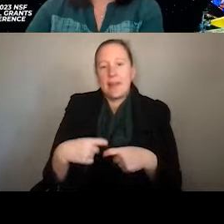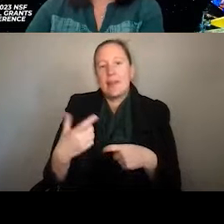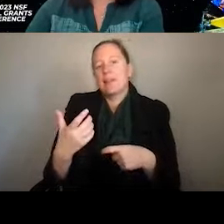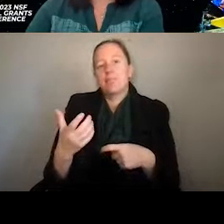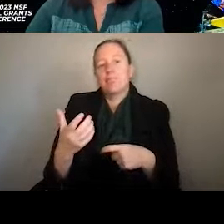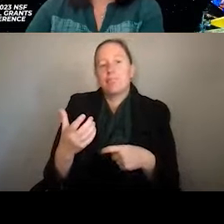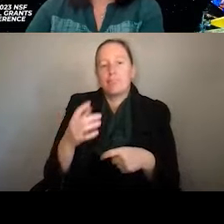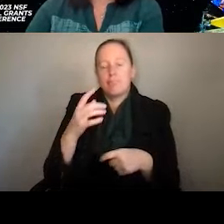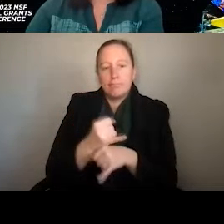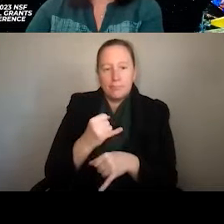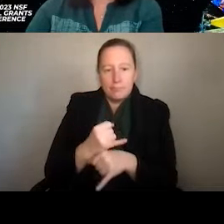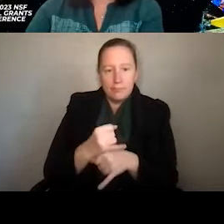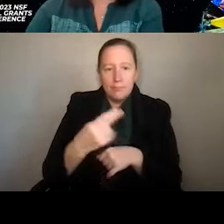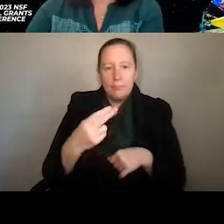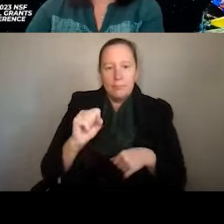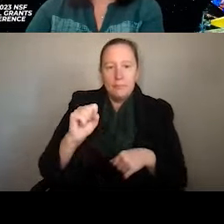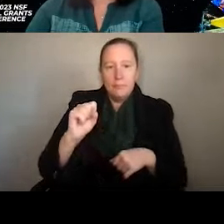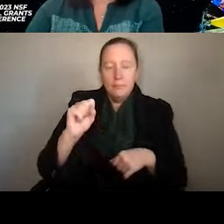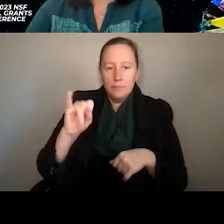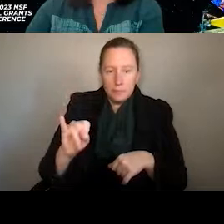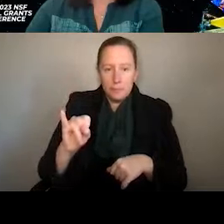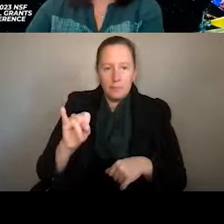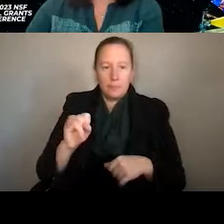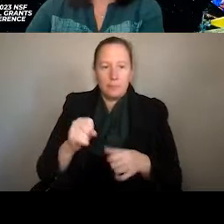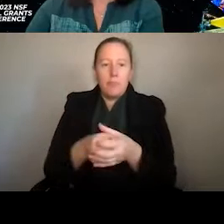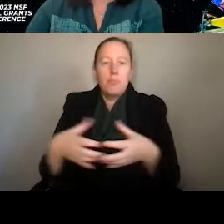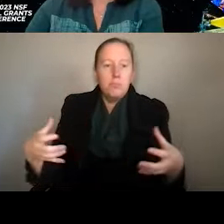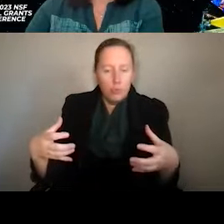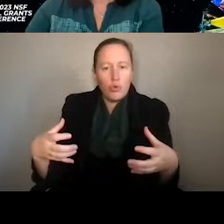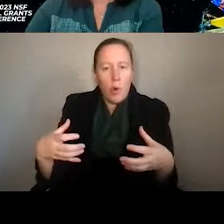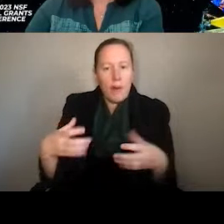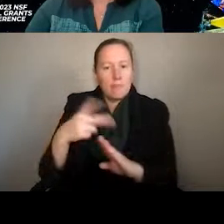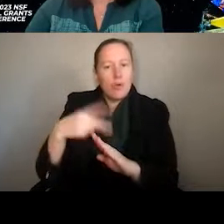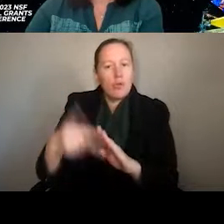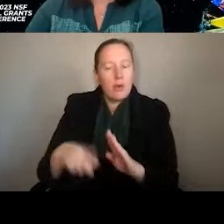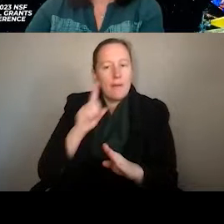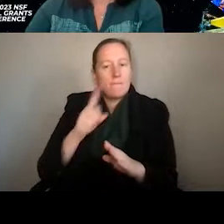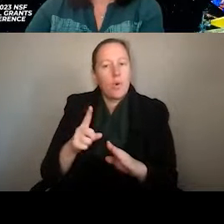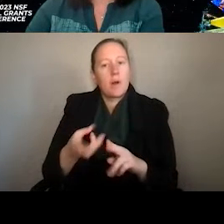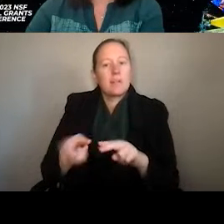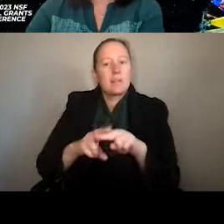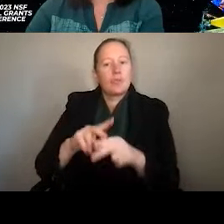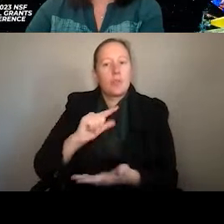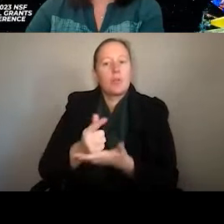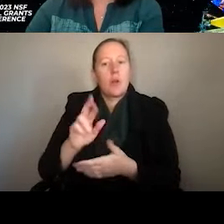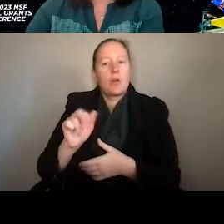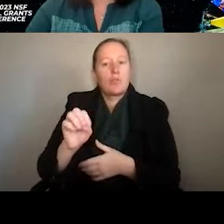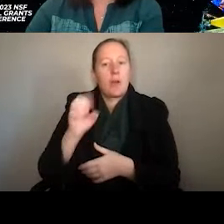This program support capacity building at HSI's to increase the graduation rates of undergraduate students